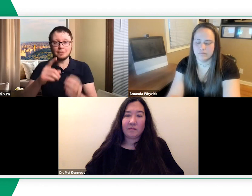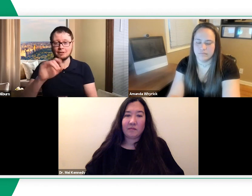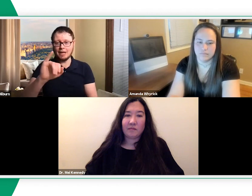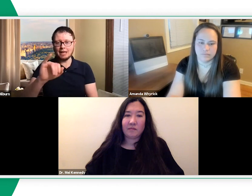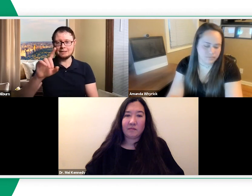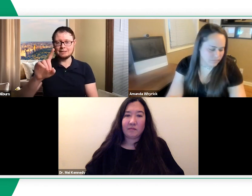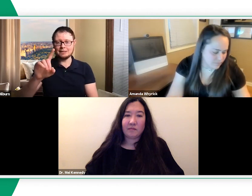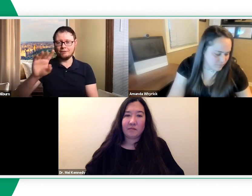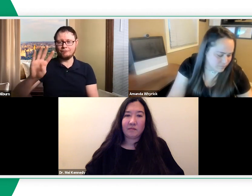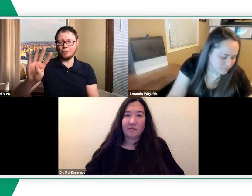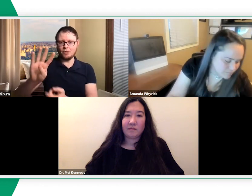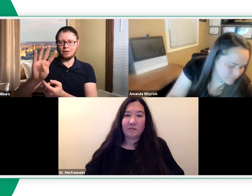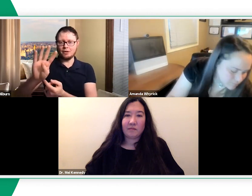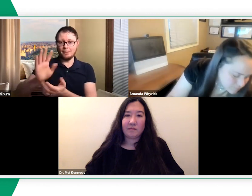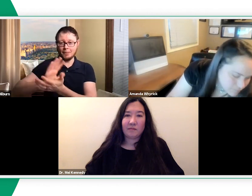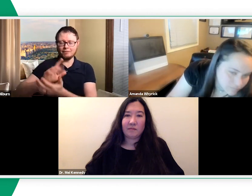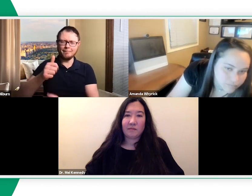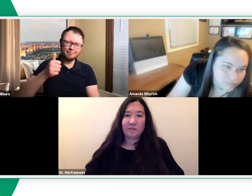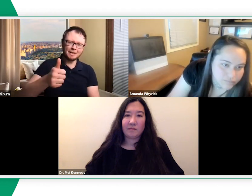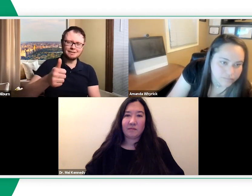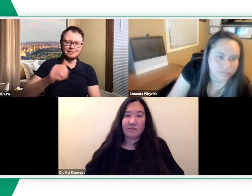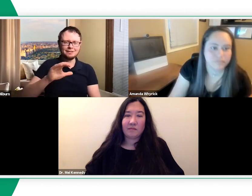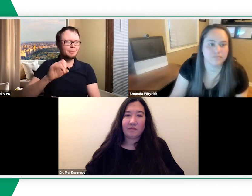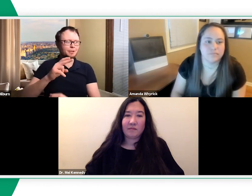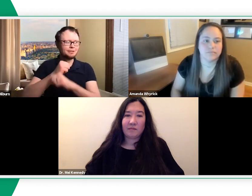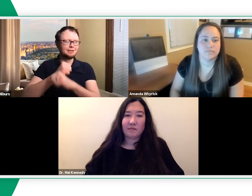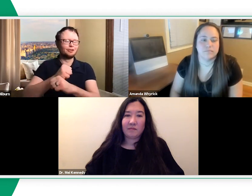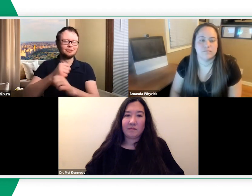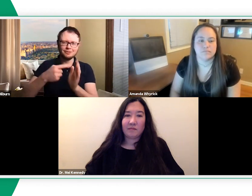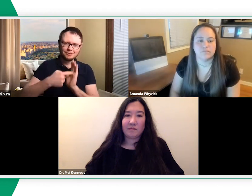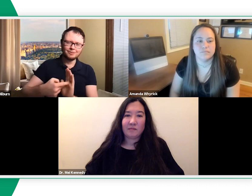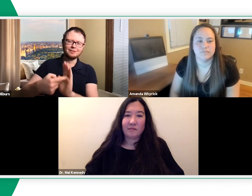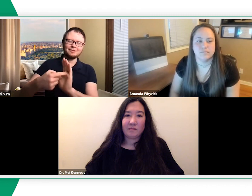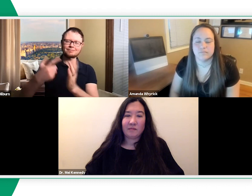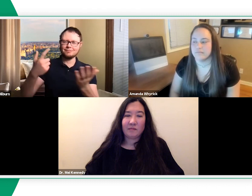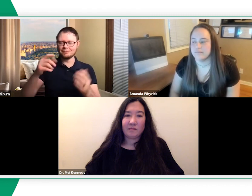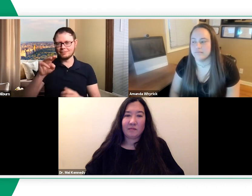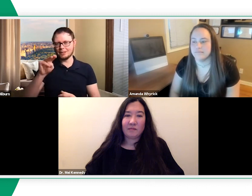in math or IT to get into cybersecurity. And Independence Day is the best depiction of